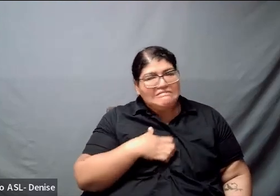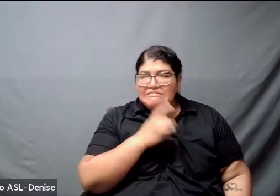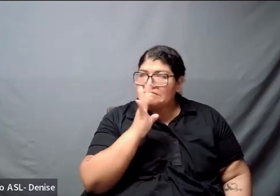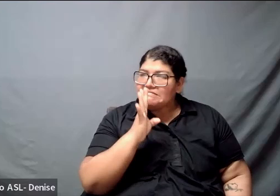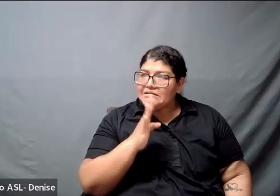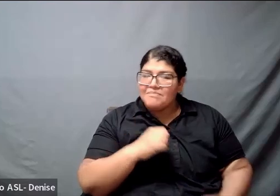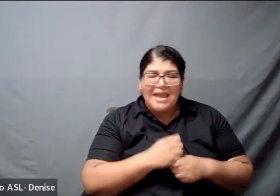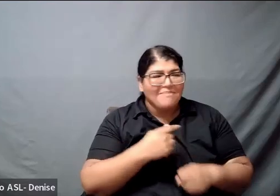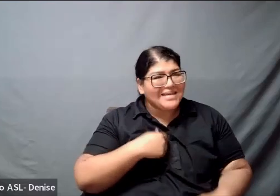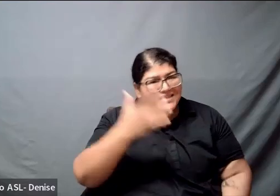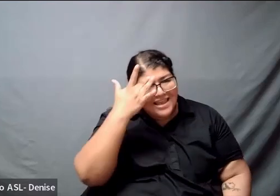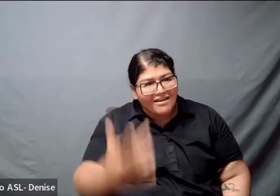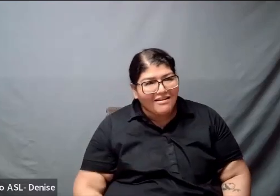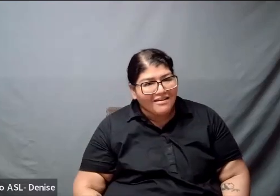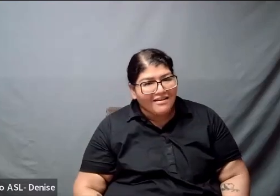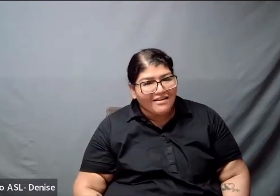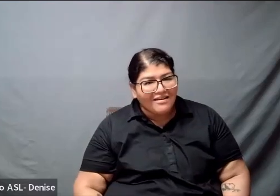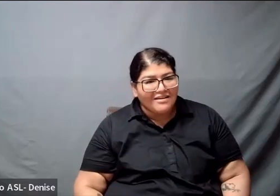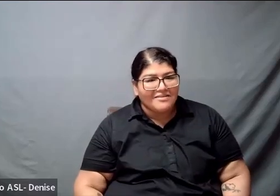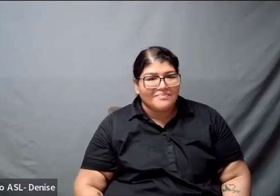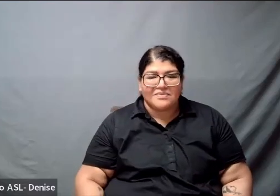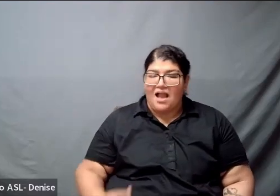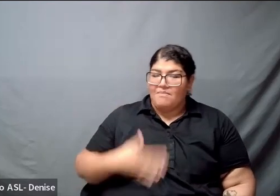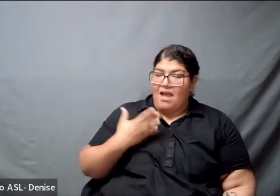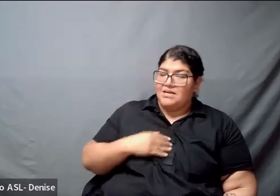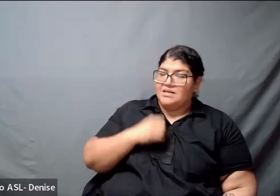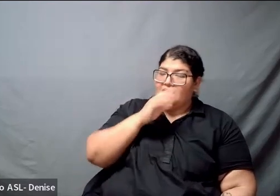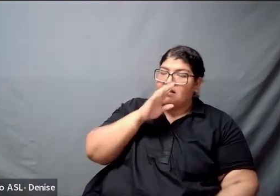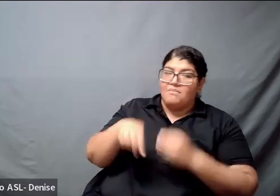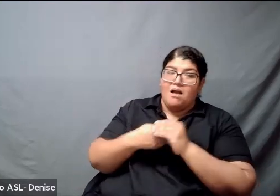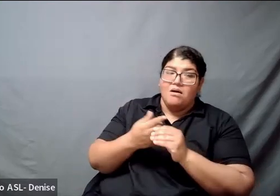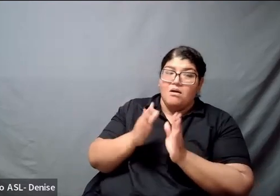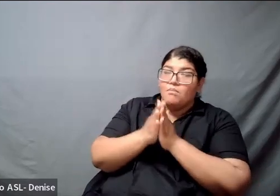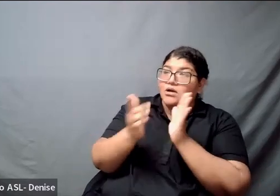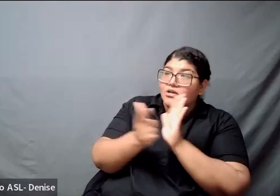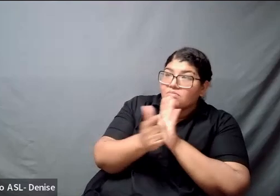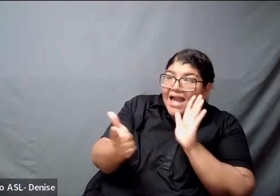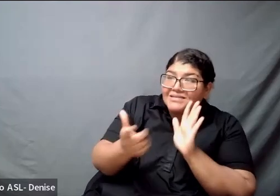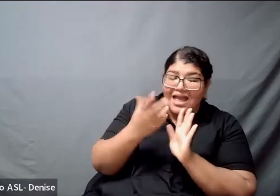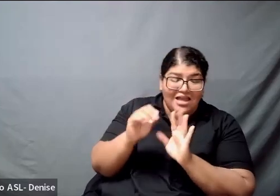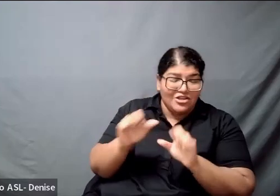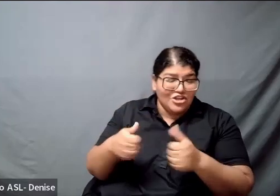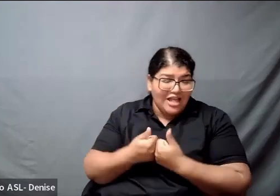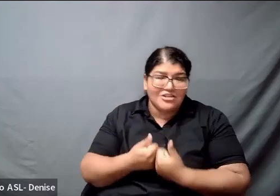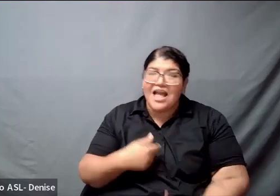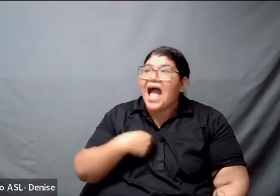and I'm so glad that we're not really talking much about book bans and challenges. I will tell you I don't like them. Authors against book bans is a great organization.